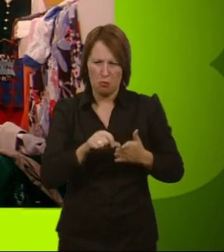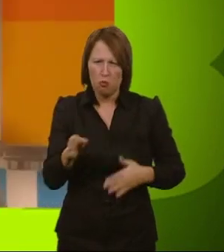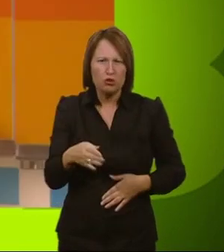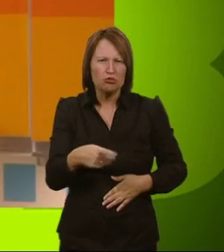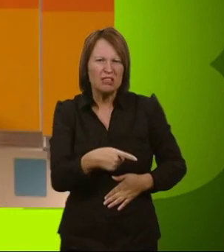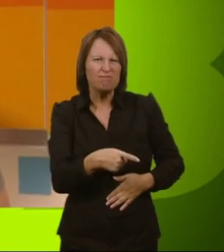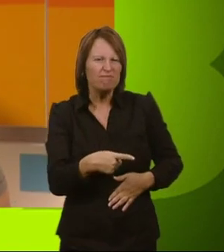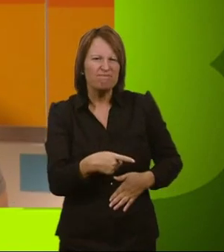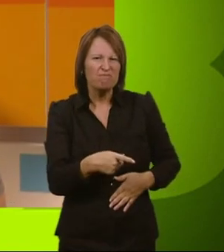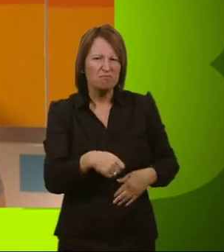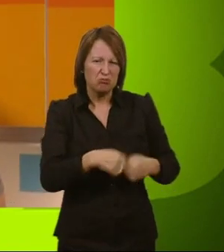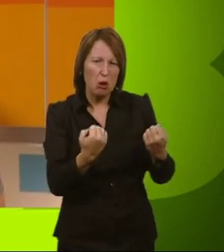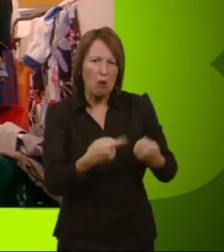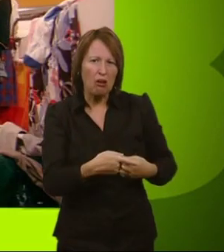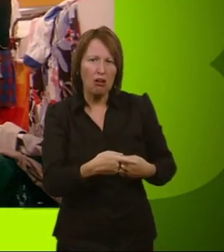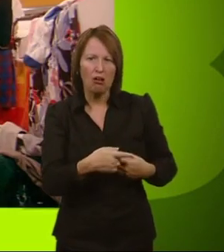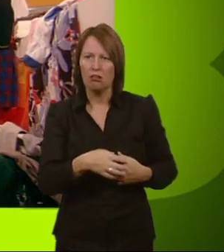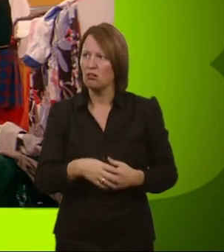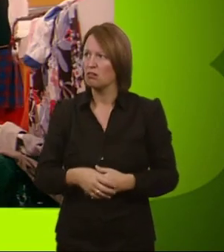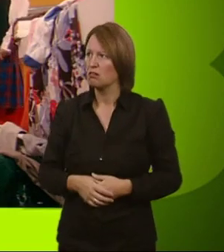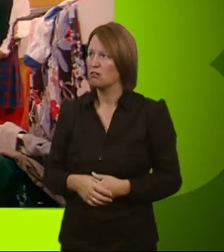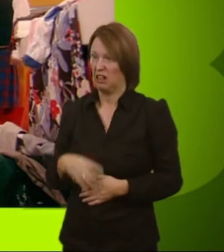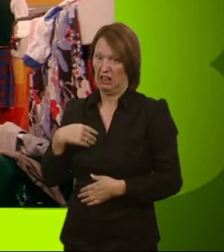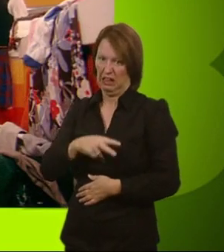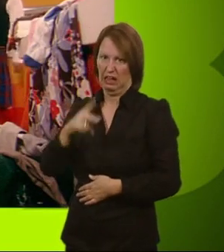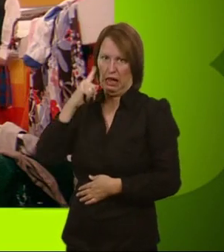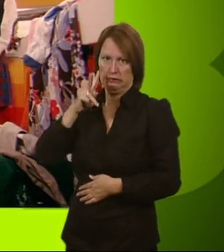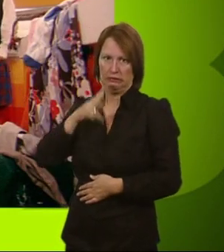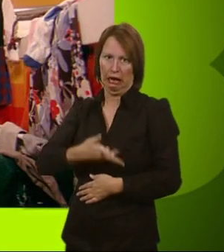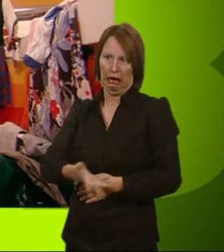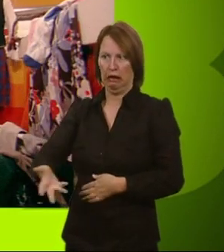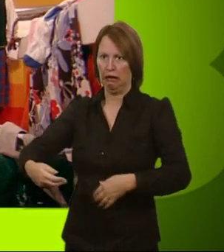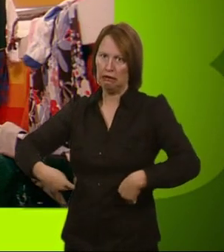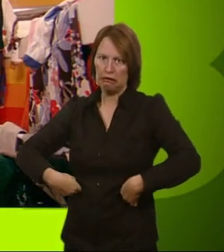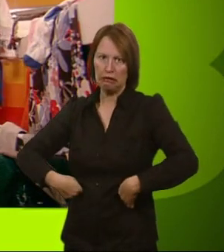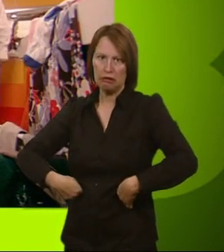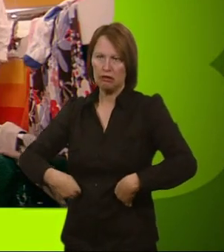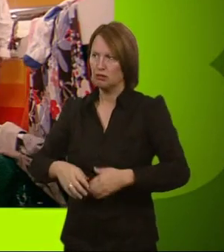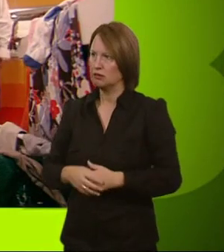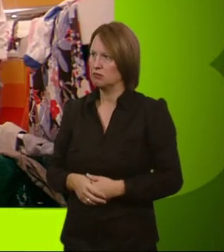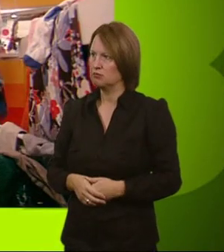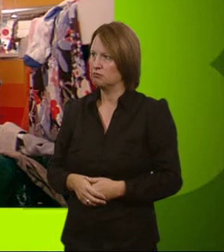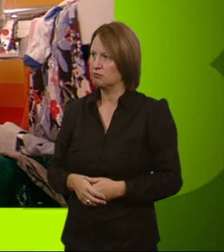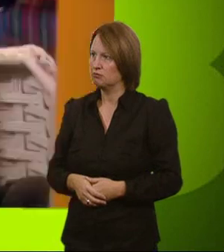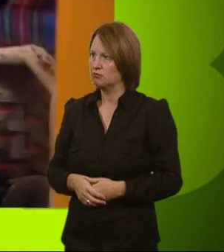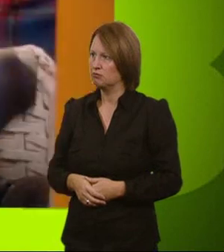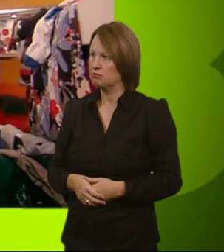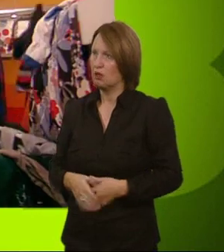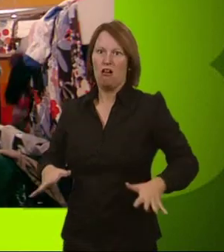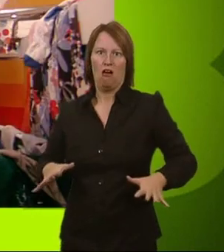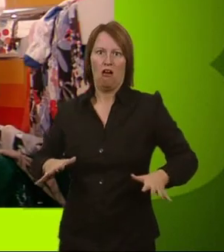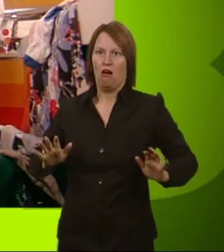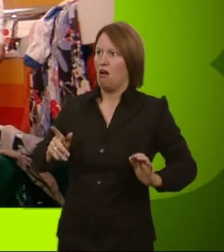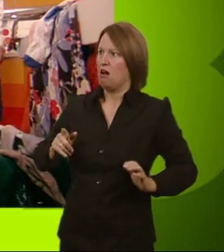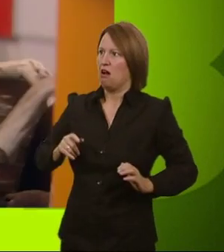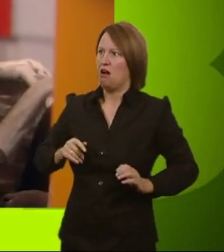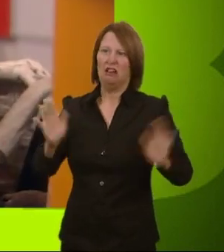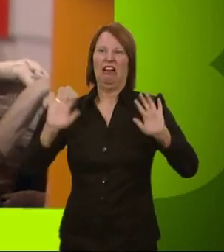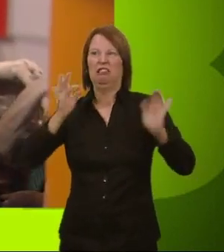it's um it's Bost oh I can see that Mr Barney sir yes stinky sock stinky socks